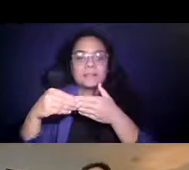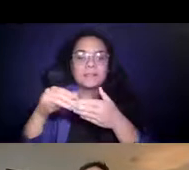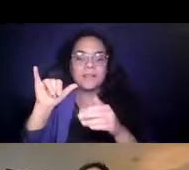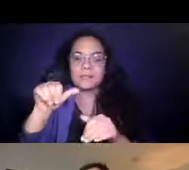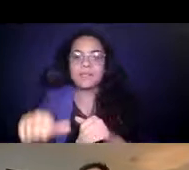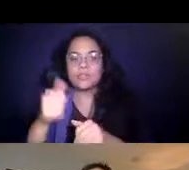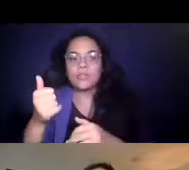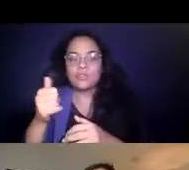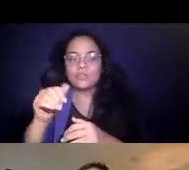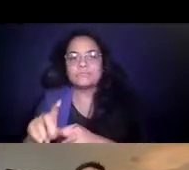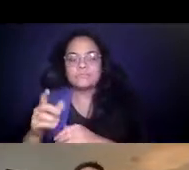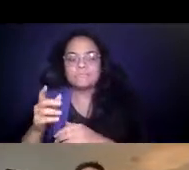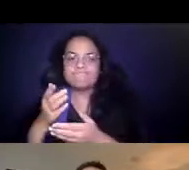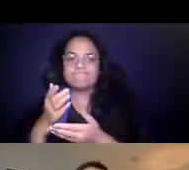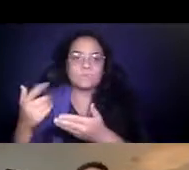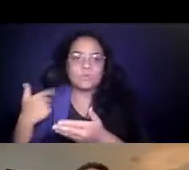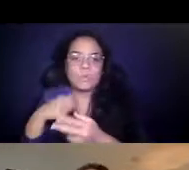emerge as we move through the pandemic.